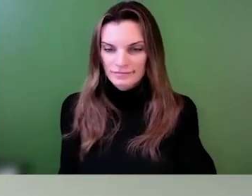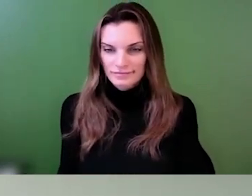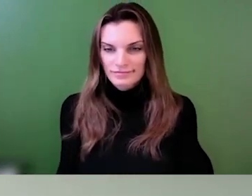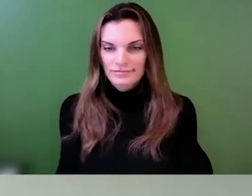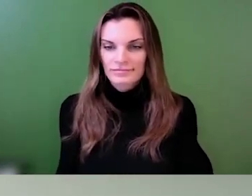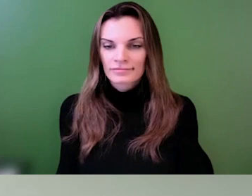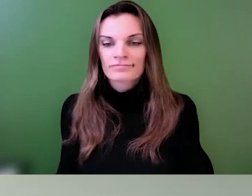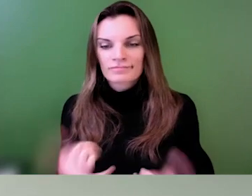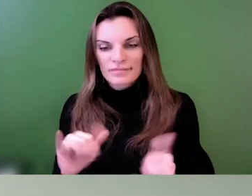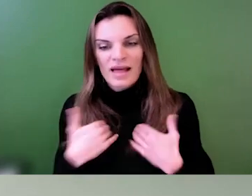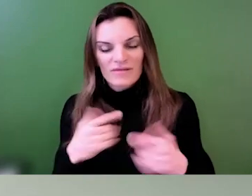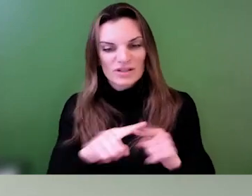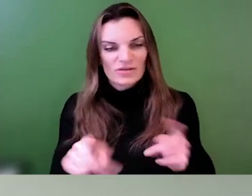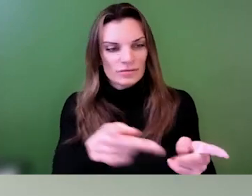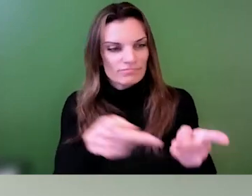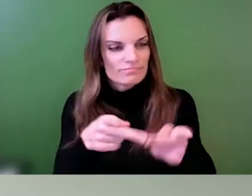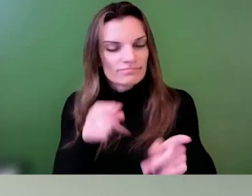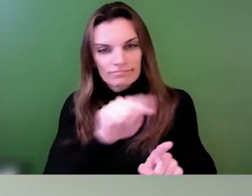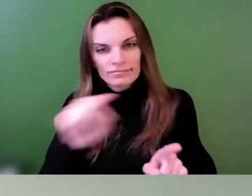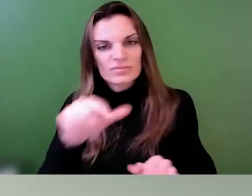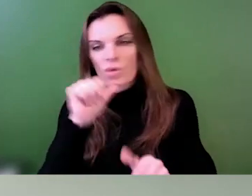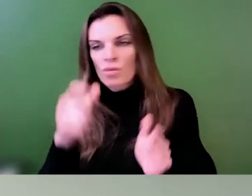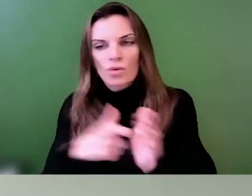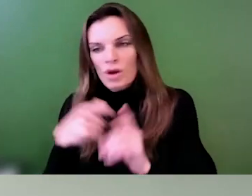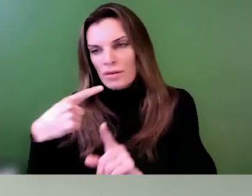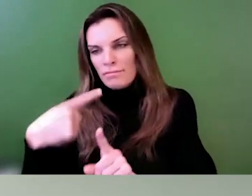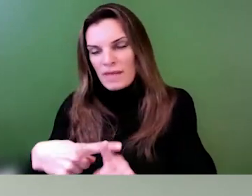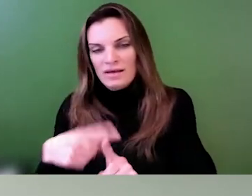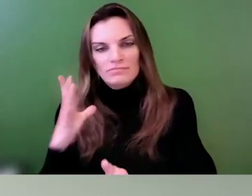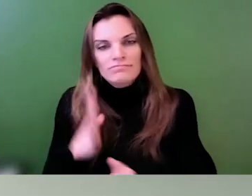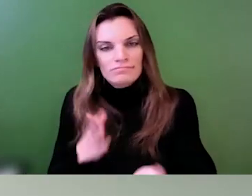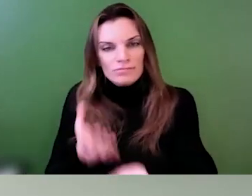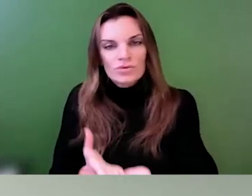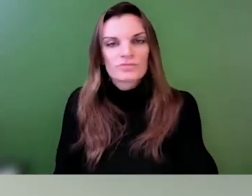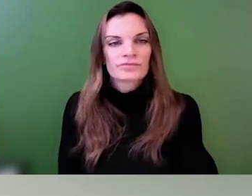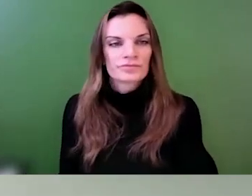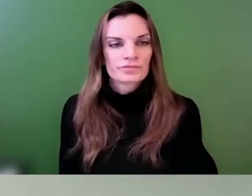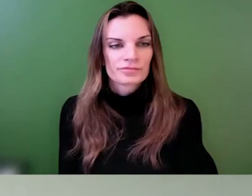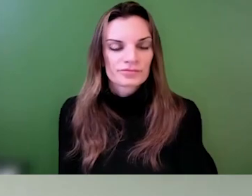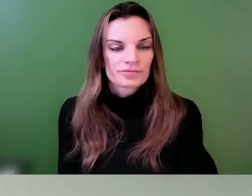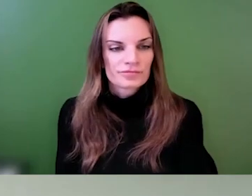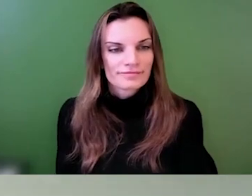there that don't require that.